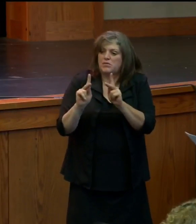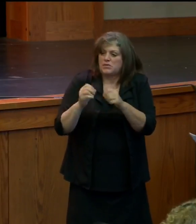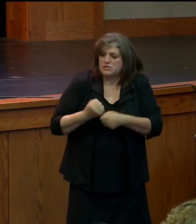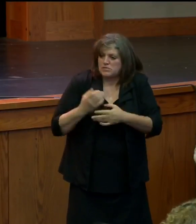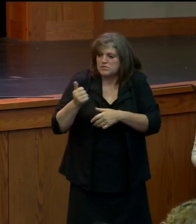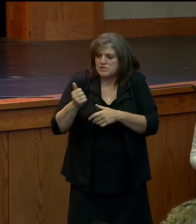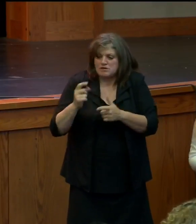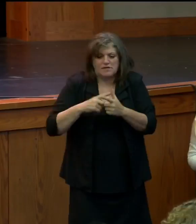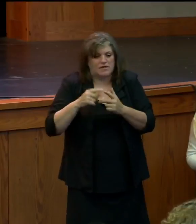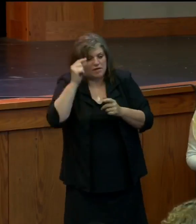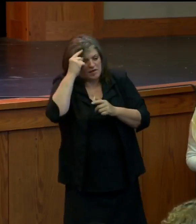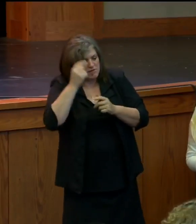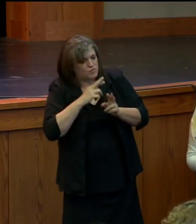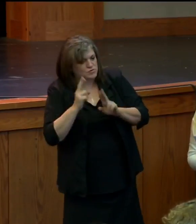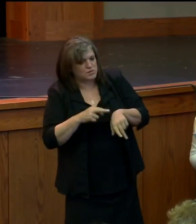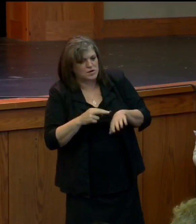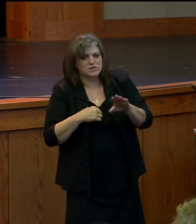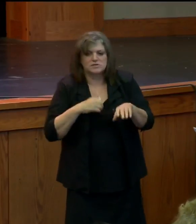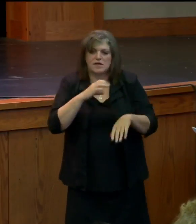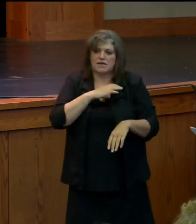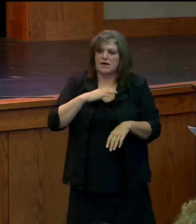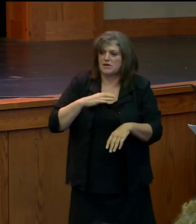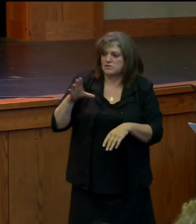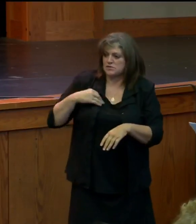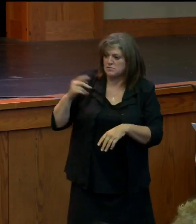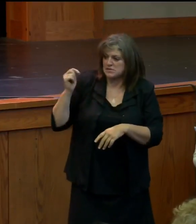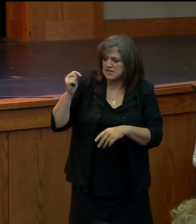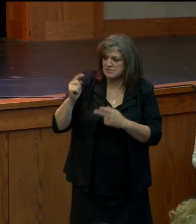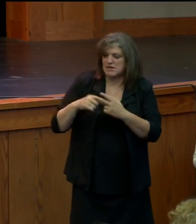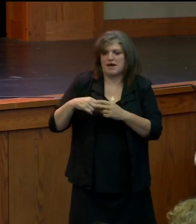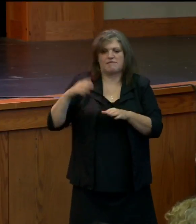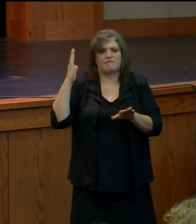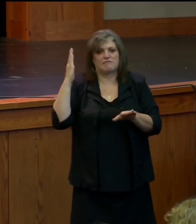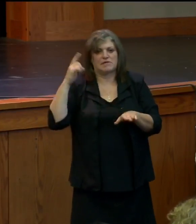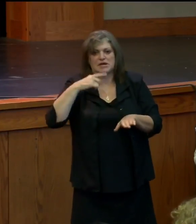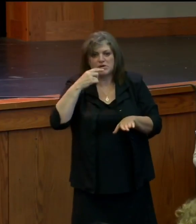GOVERNMENT RESPONDS. THE COUNCIL TAKES TESTIMONY AND HOLDS HEARINGS ON EVERY BILL